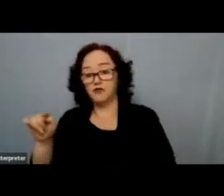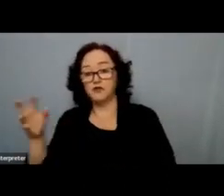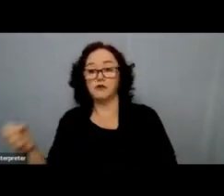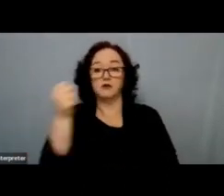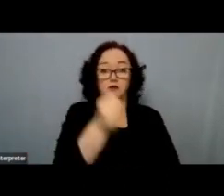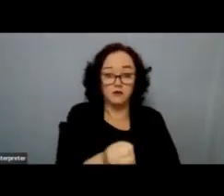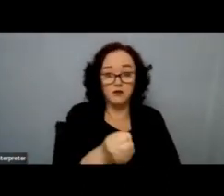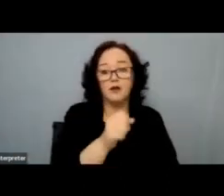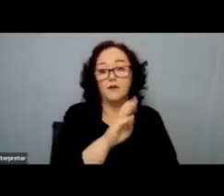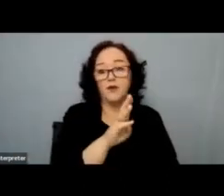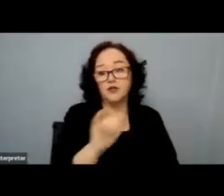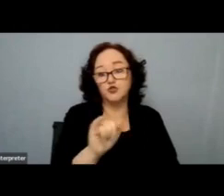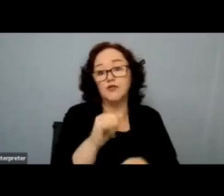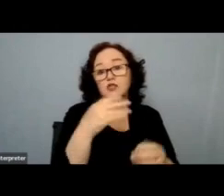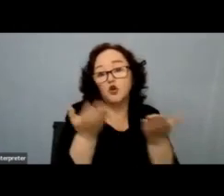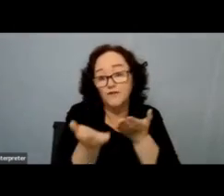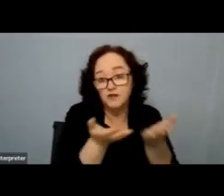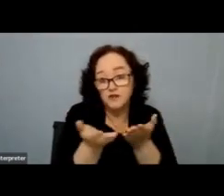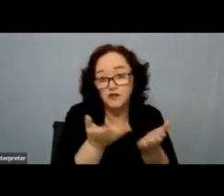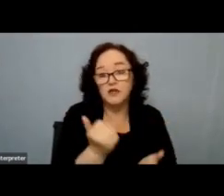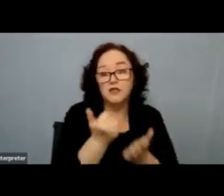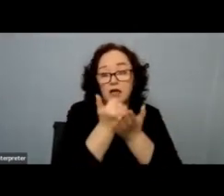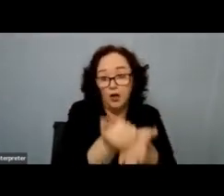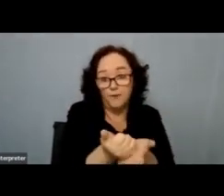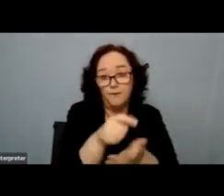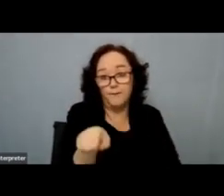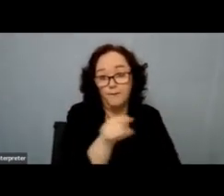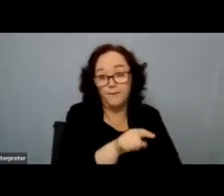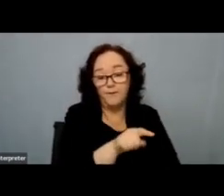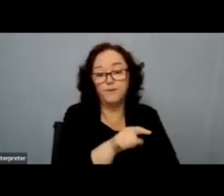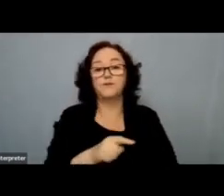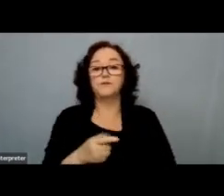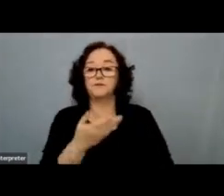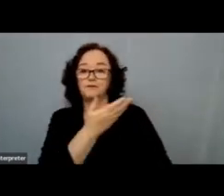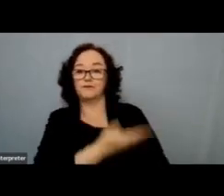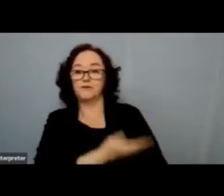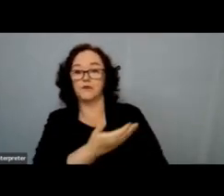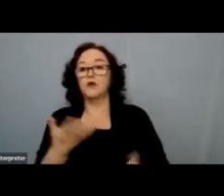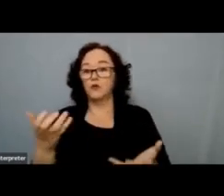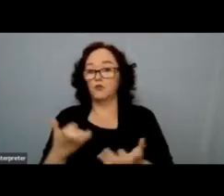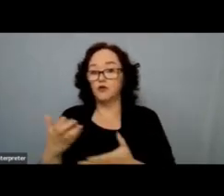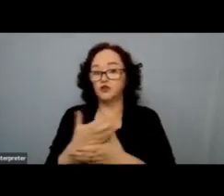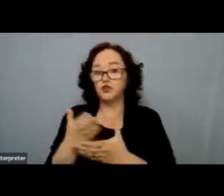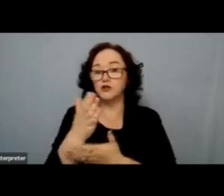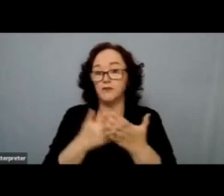that could help them. So here we want to share with you some of the components of brain injury